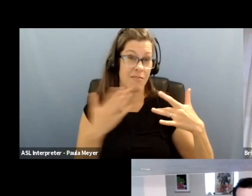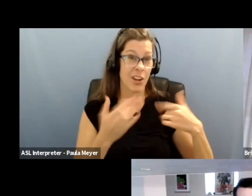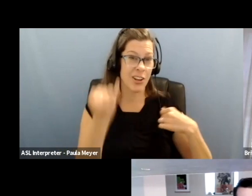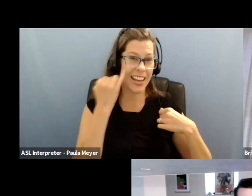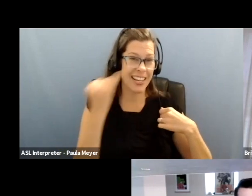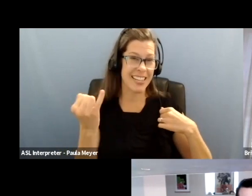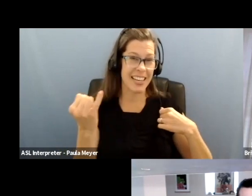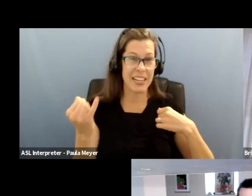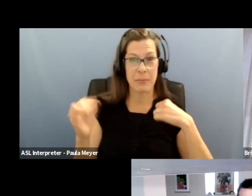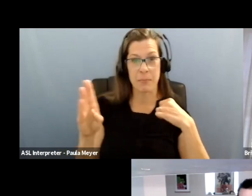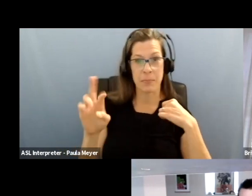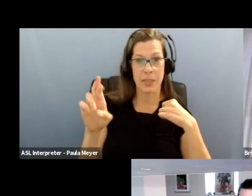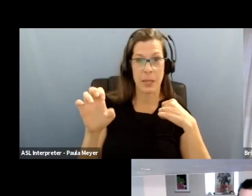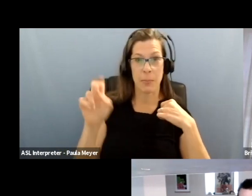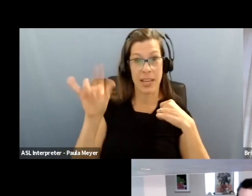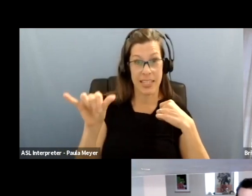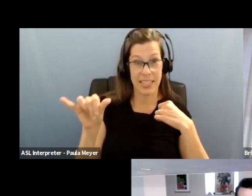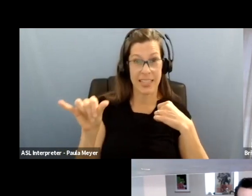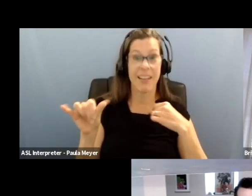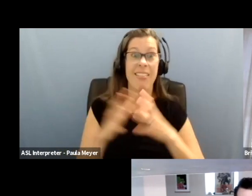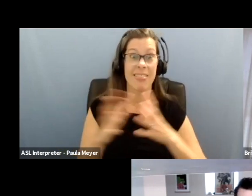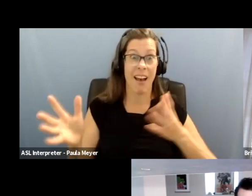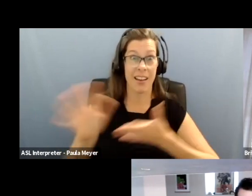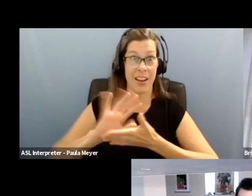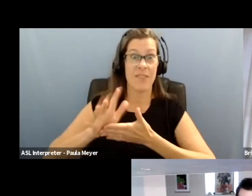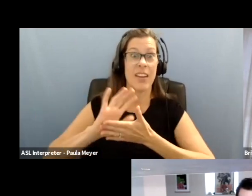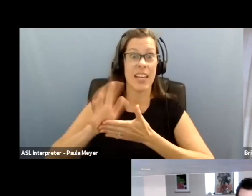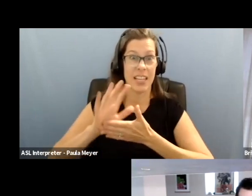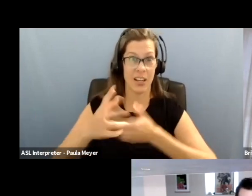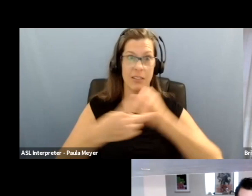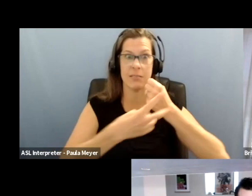We definitely have a lot of videos in our archives at Chicago Humanity Festival